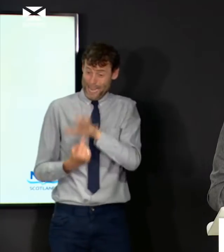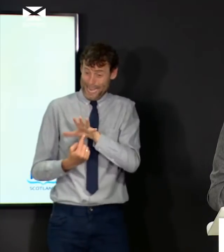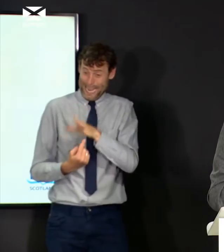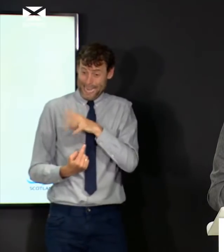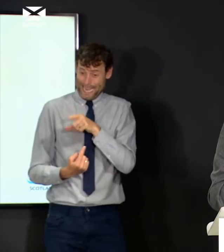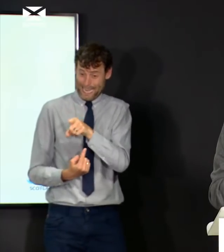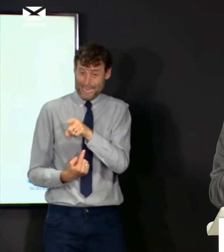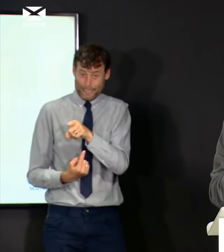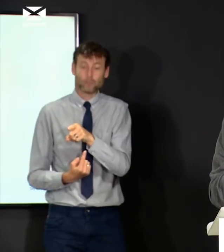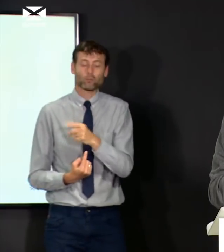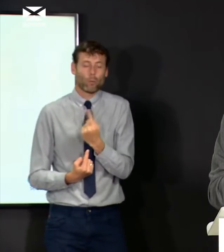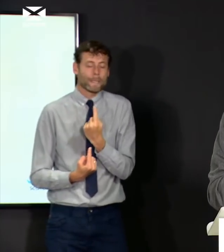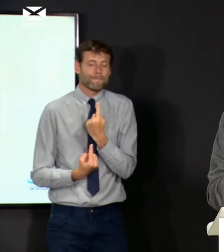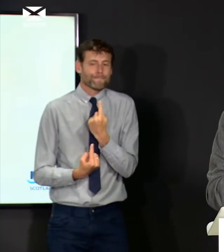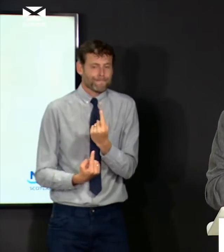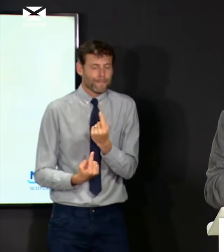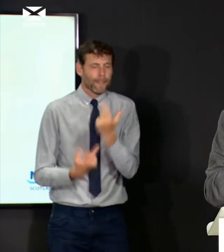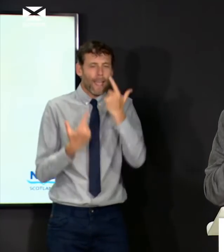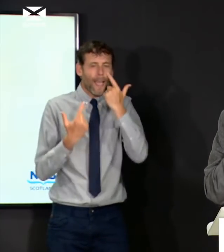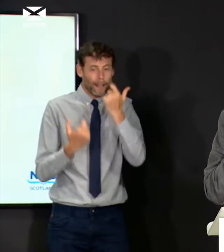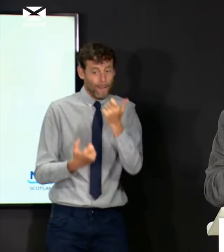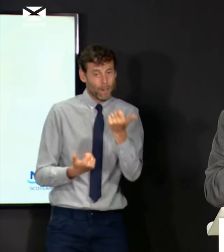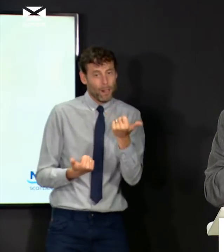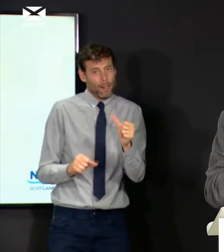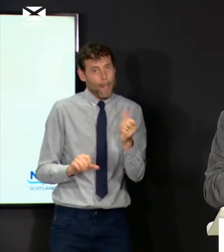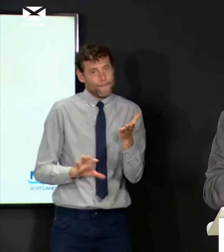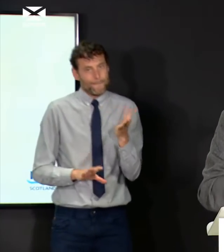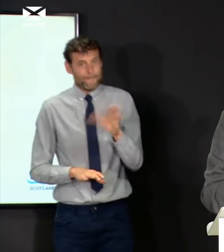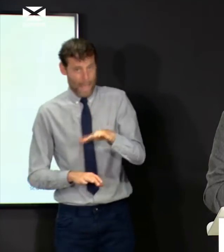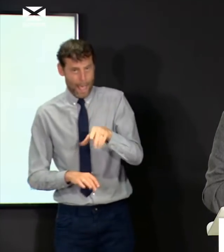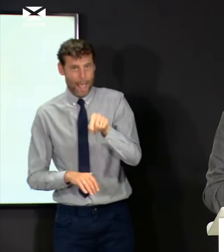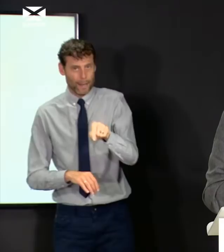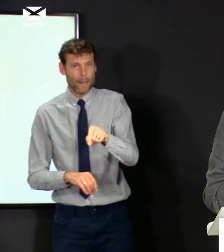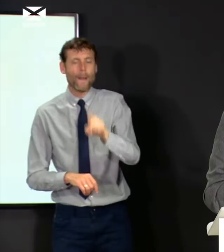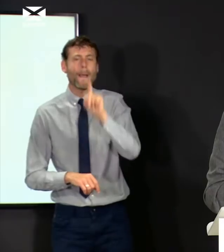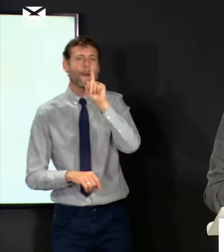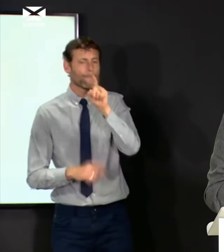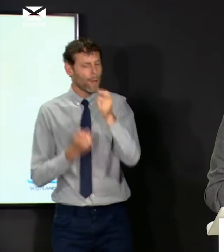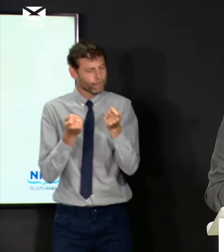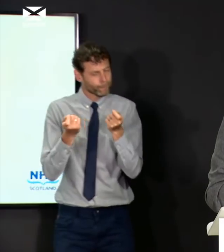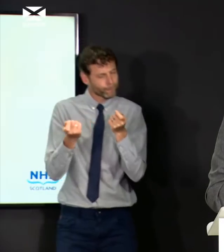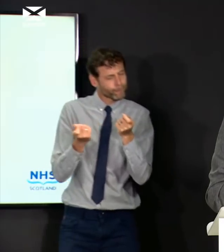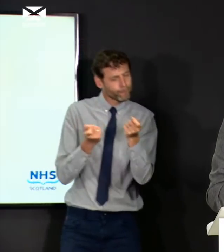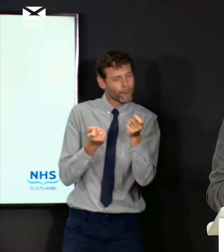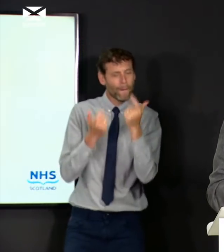So, we are very cautious but it's very important that we do it and we do it in a safe way.